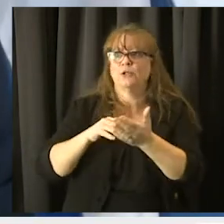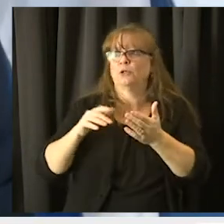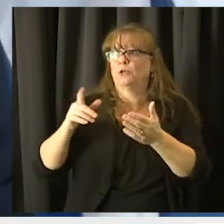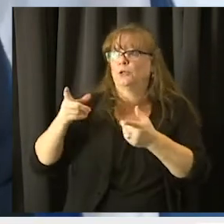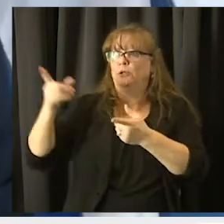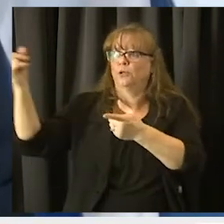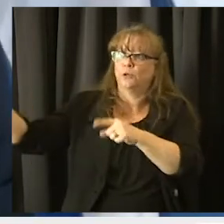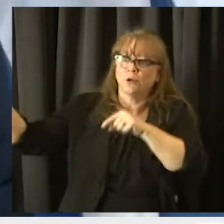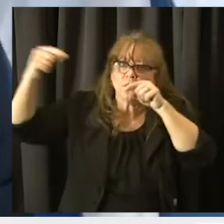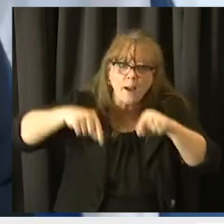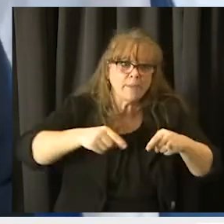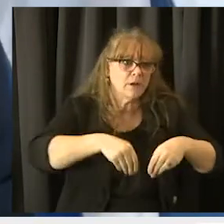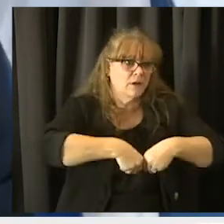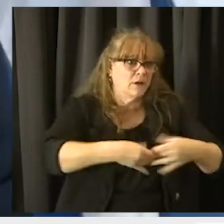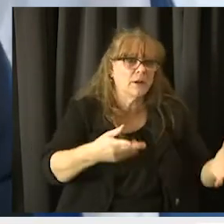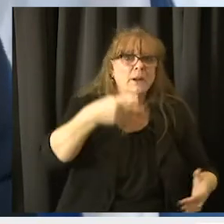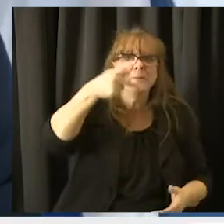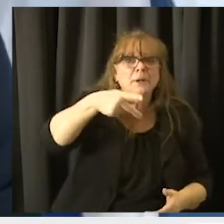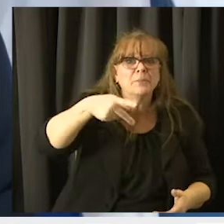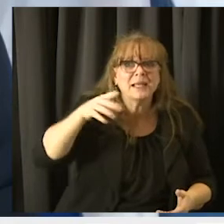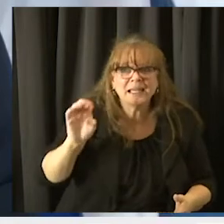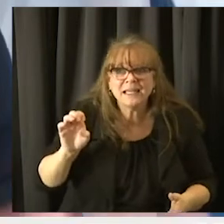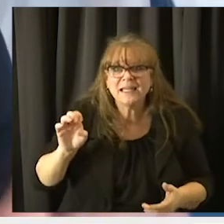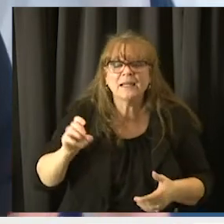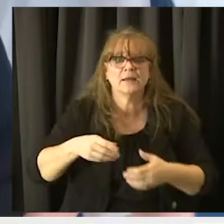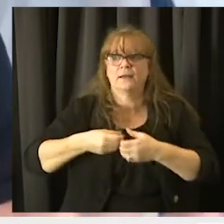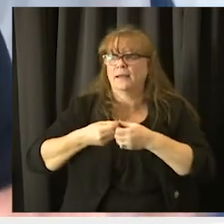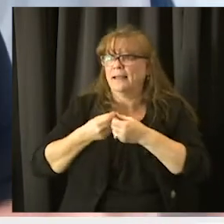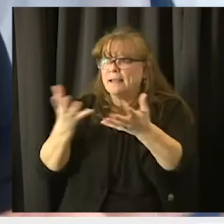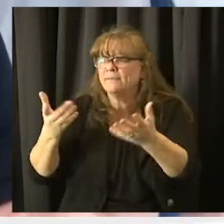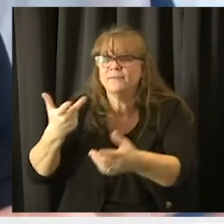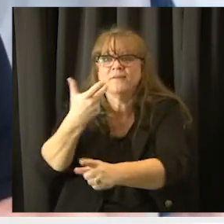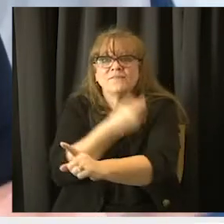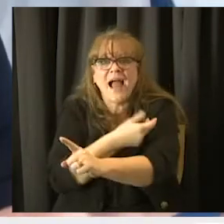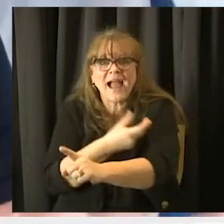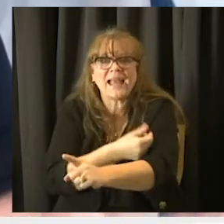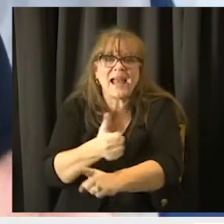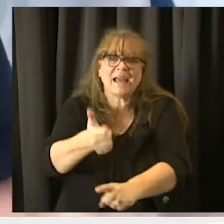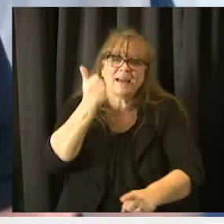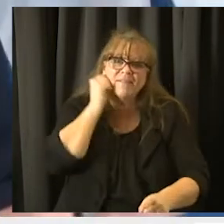lines every day and in simila the members were just were deployed to help the staff the facility